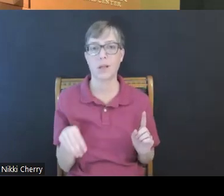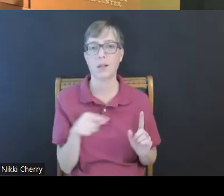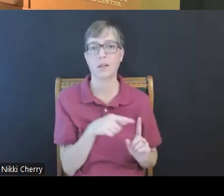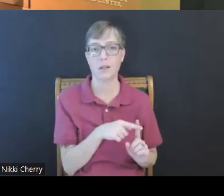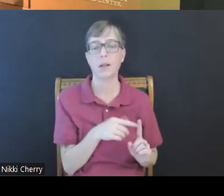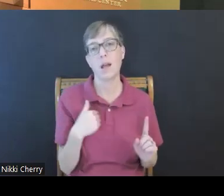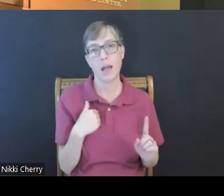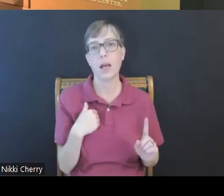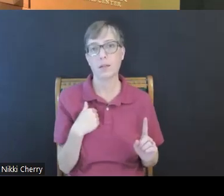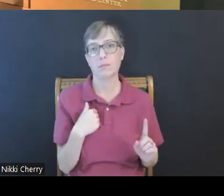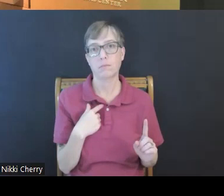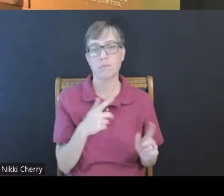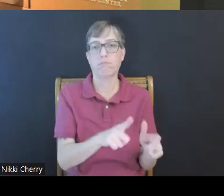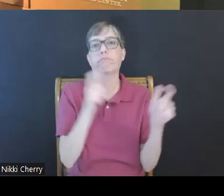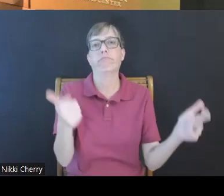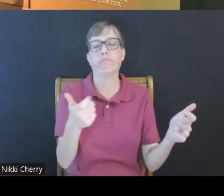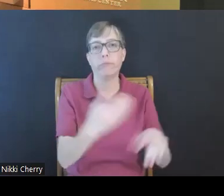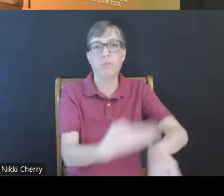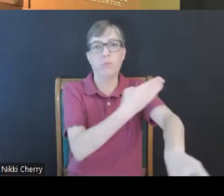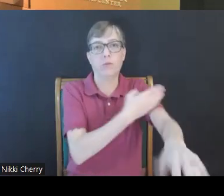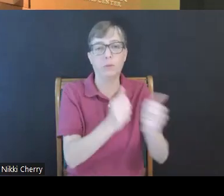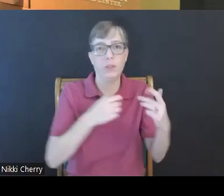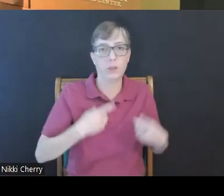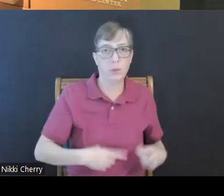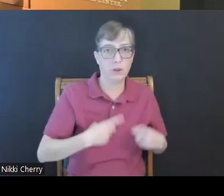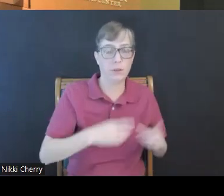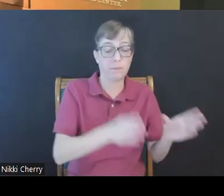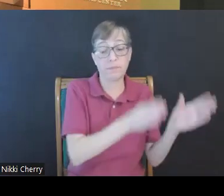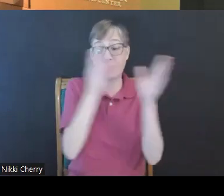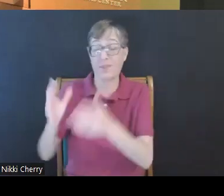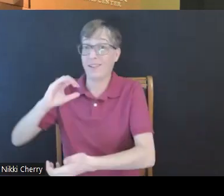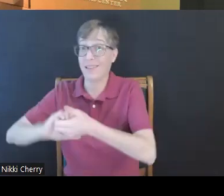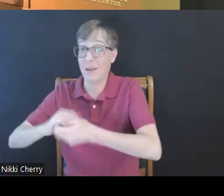in their depression uh with the collaborative care model uh we more than doubled that uh we